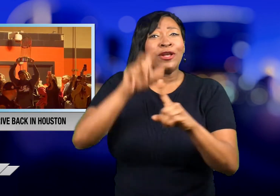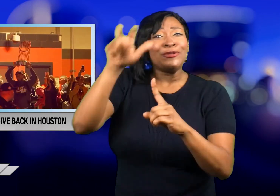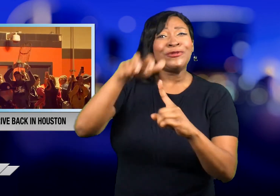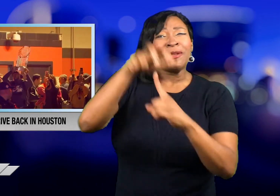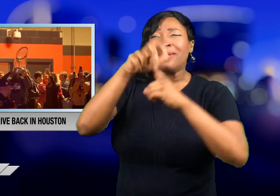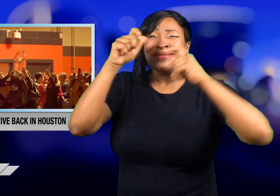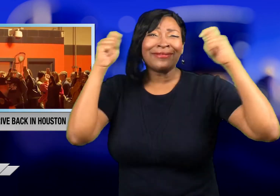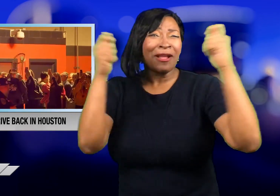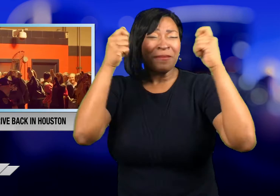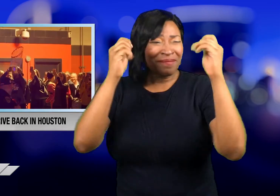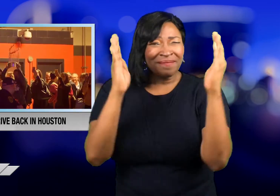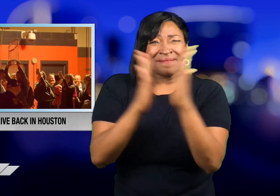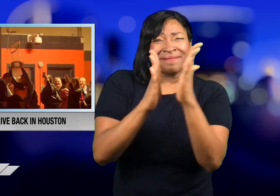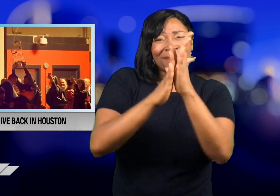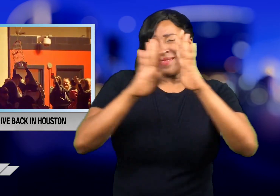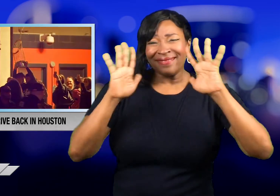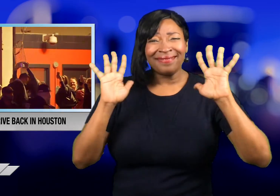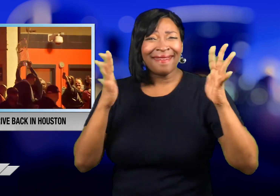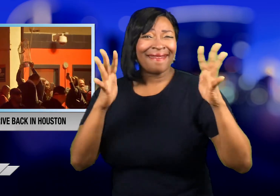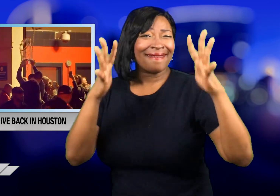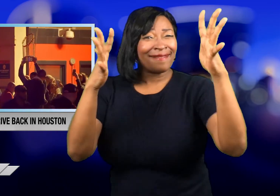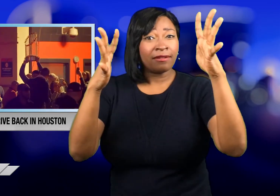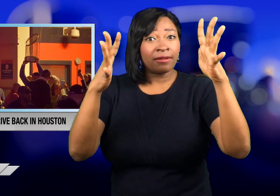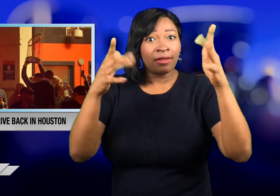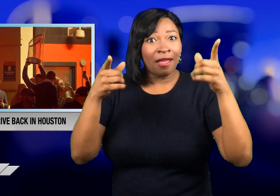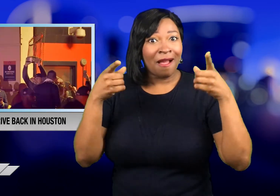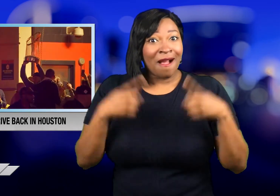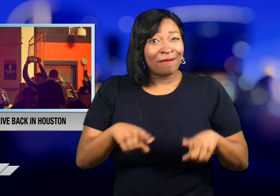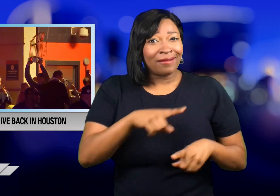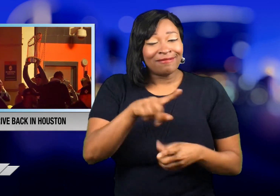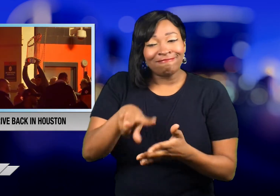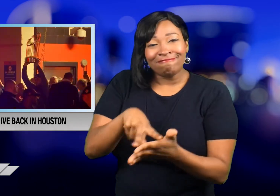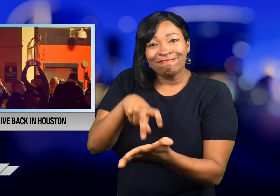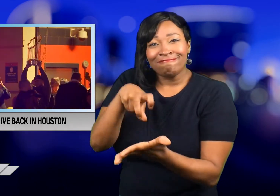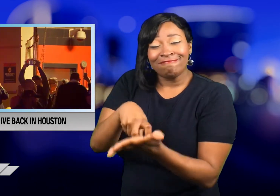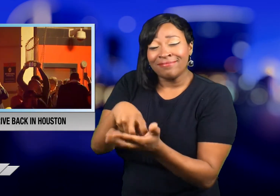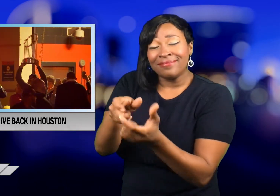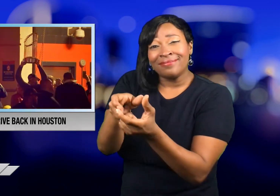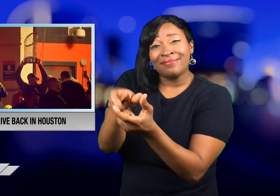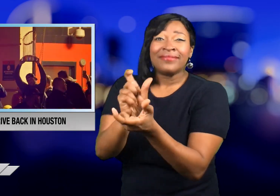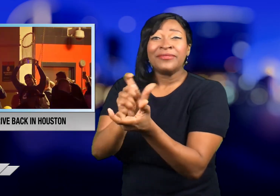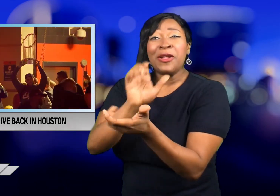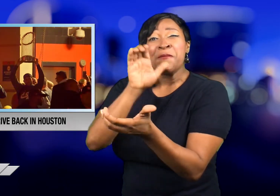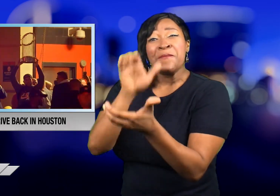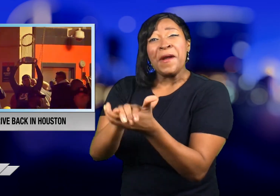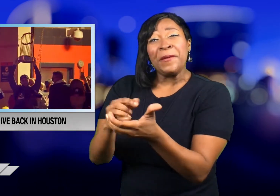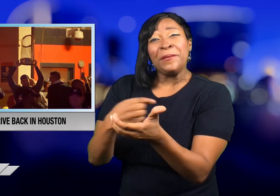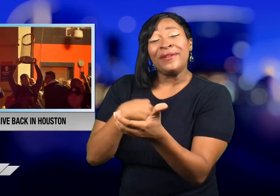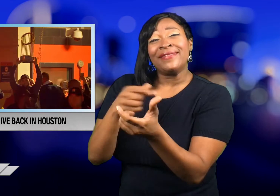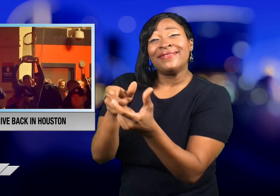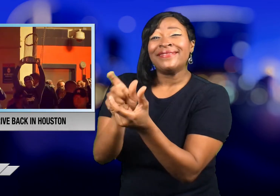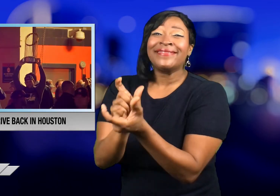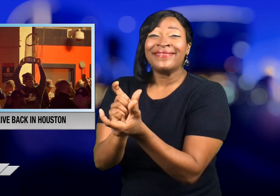during the championship celebration.